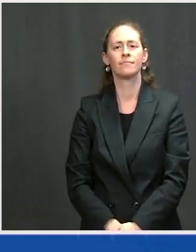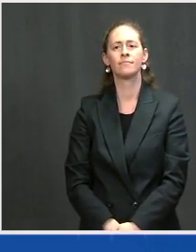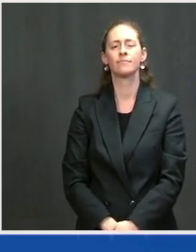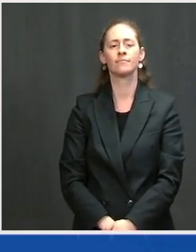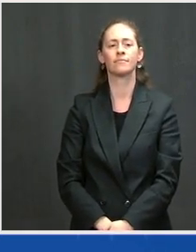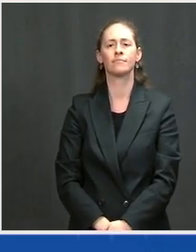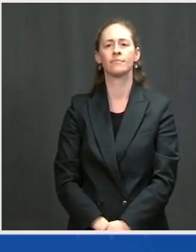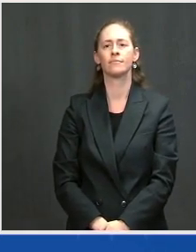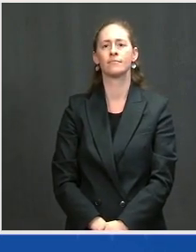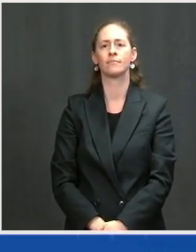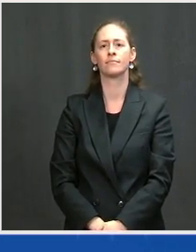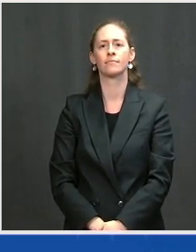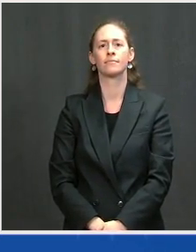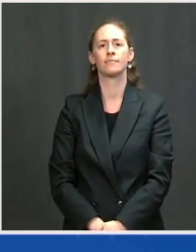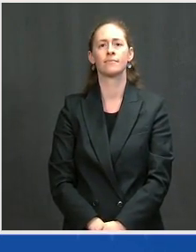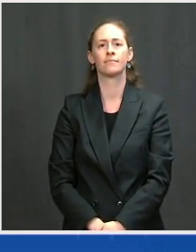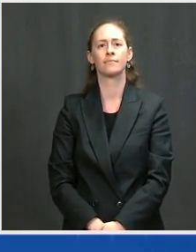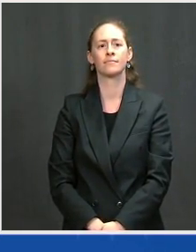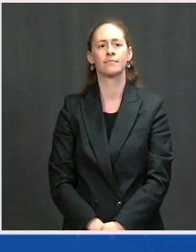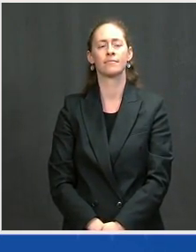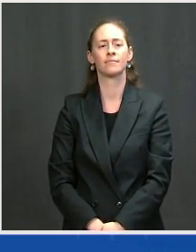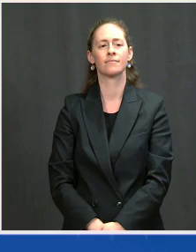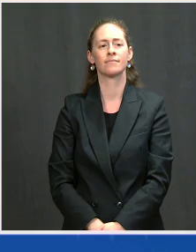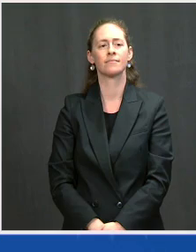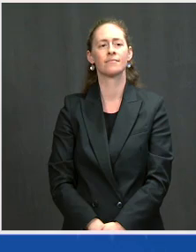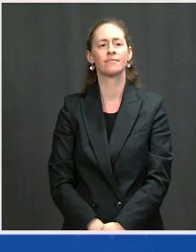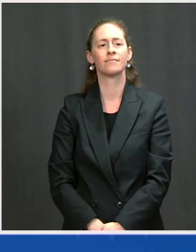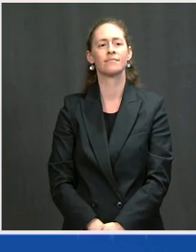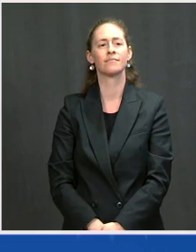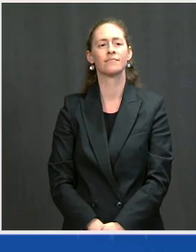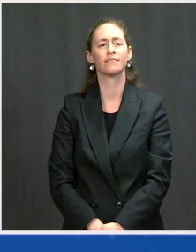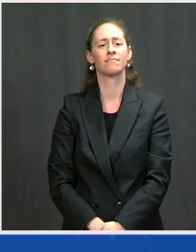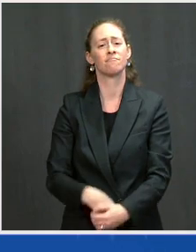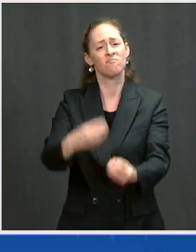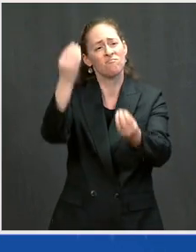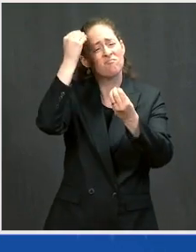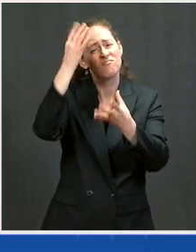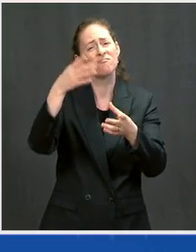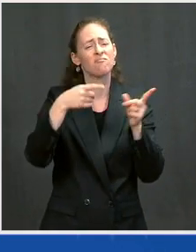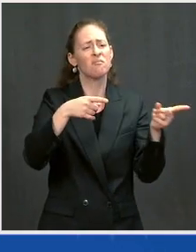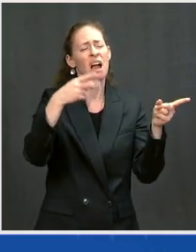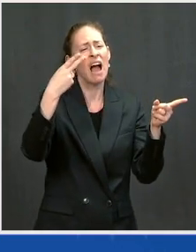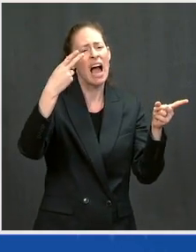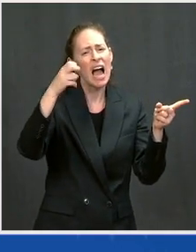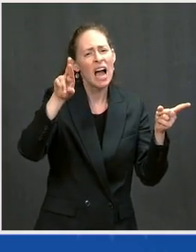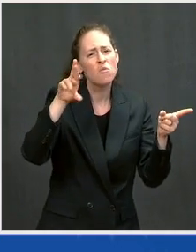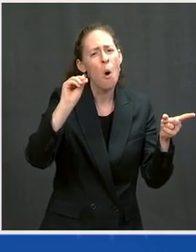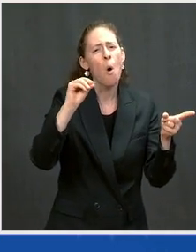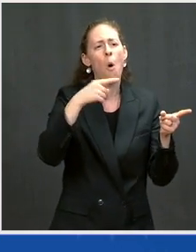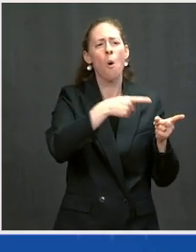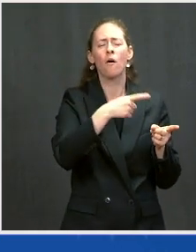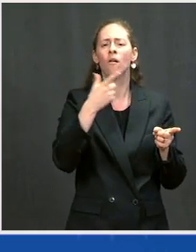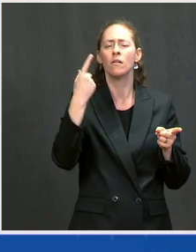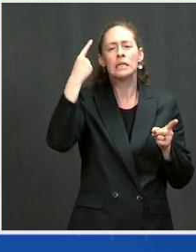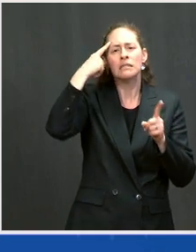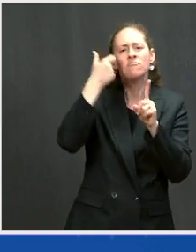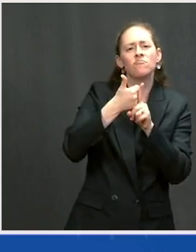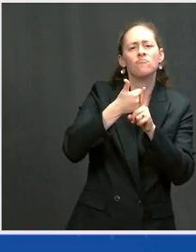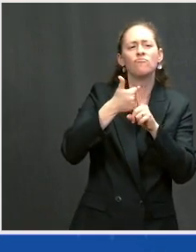First Lieutenant Puckett's extraordinary heroism and selflessness, above and beyond the call of duty were in keeping with the highest traditions of military service